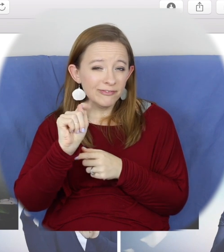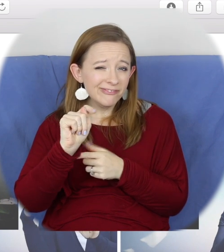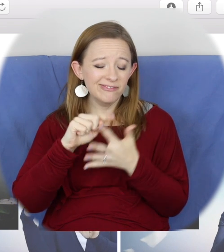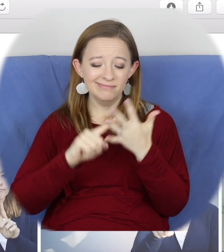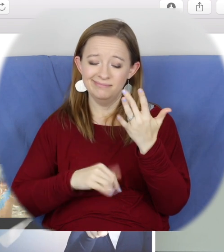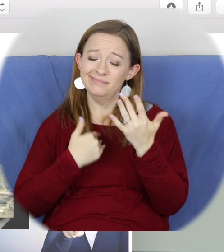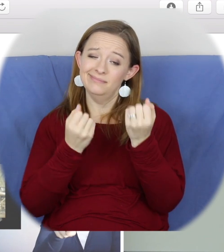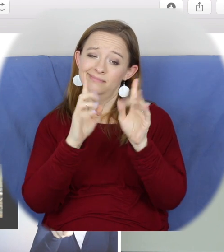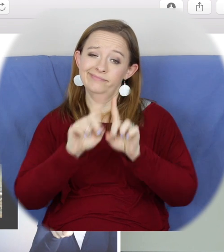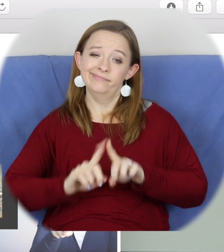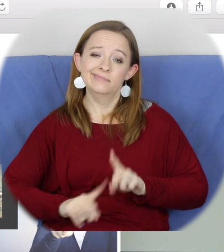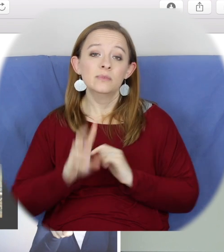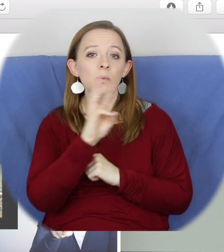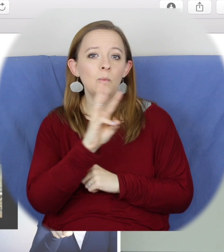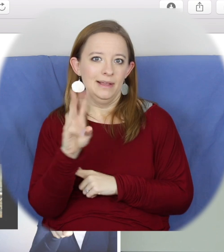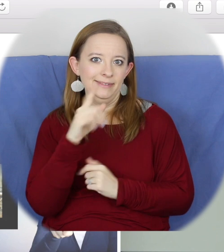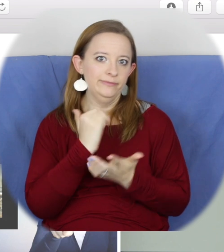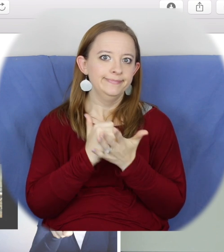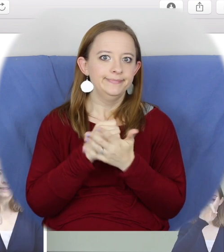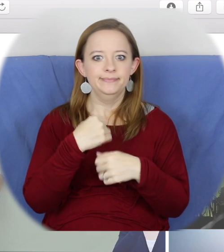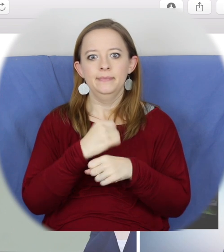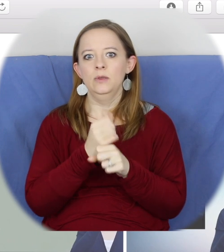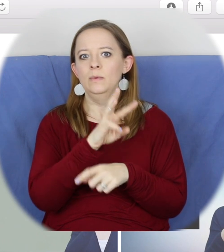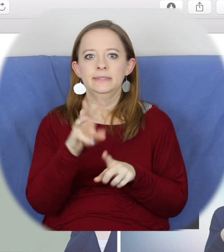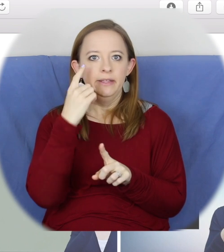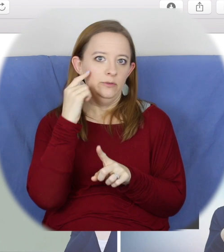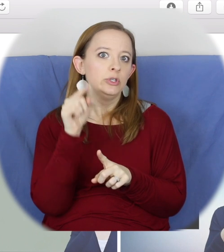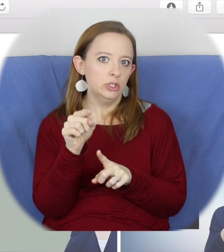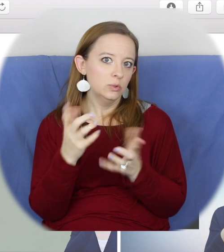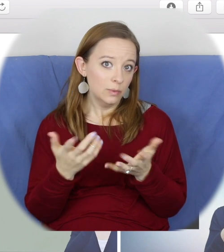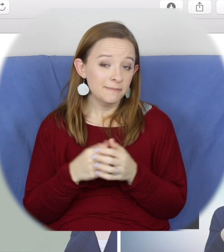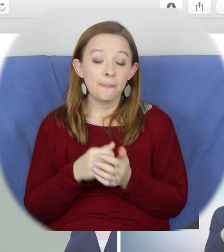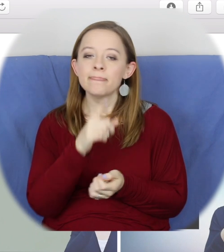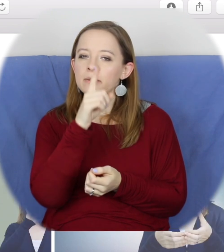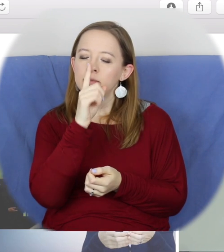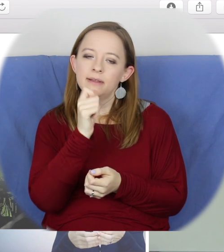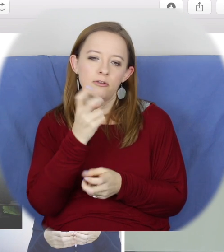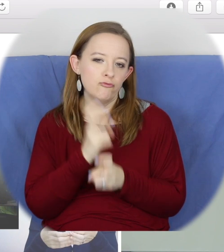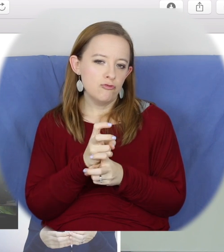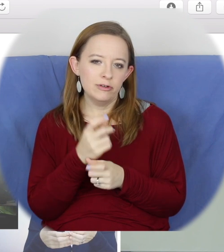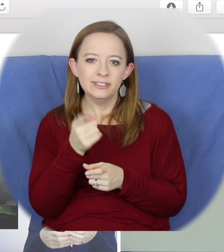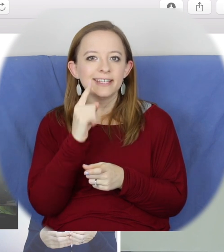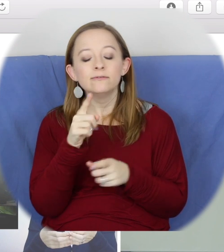there's a lot of different websites that can help make a site for you like this. Then it's really not that hard.